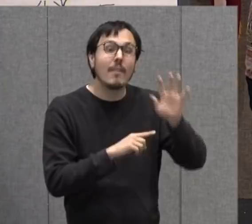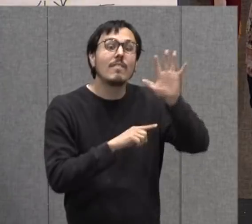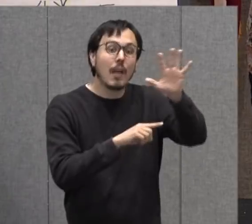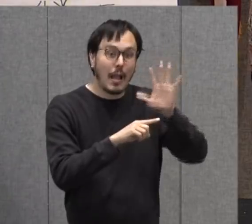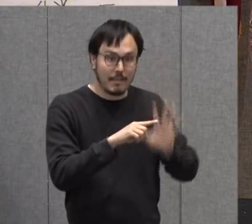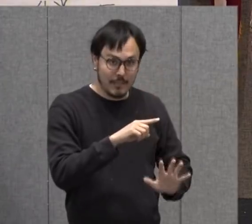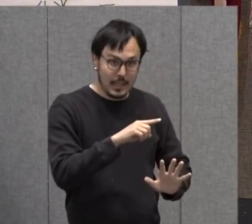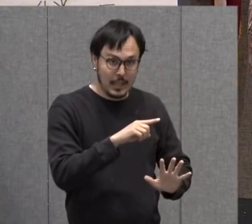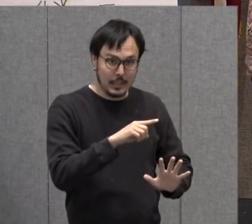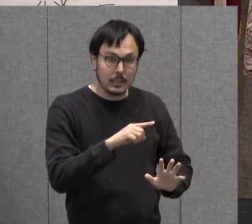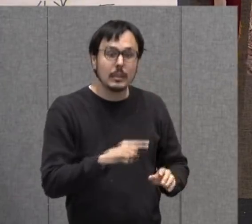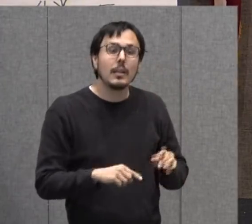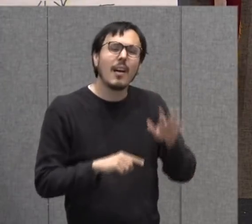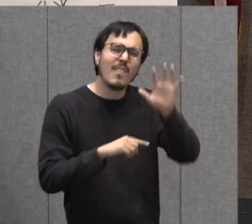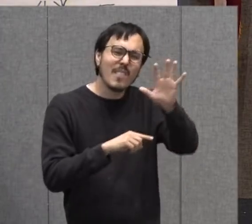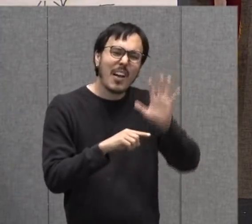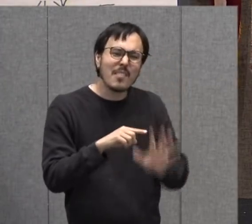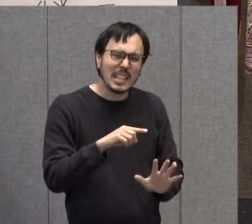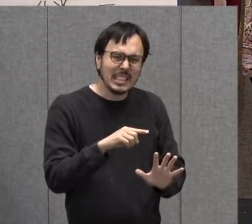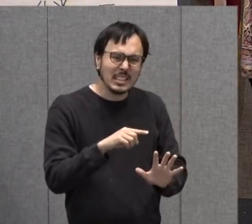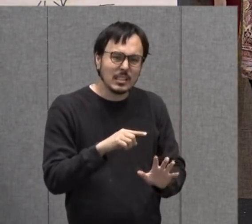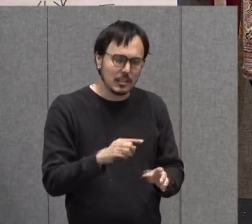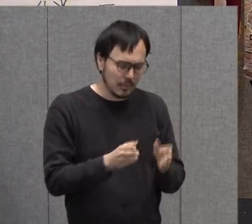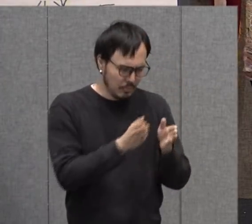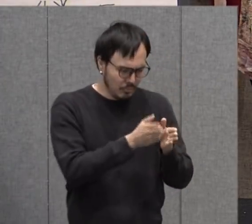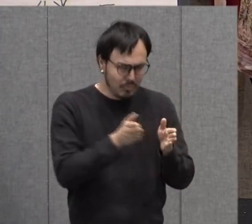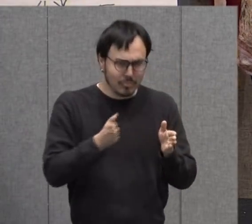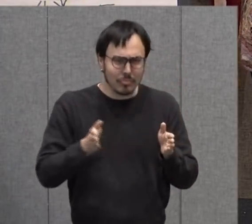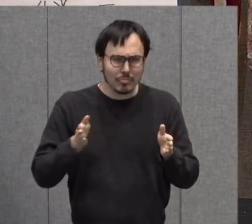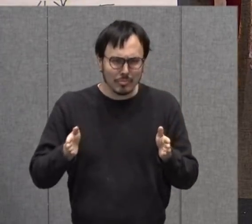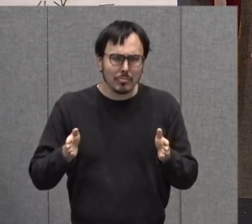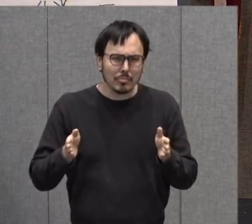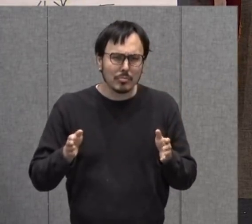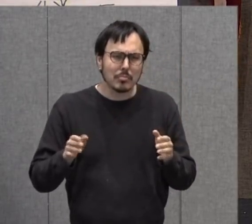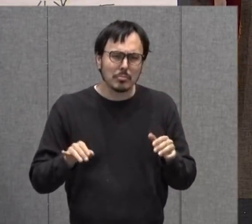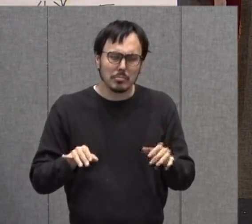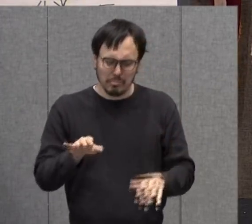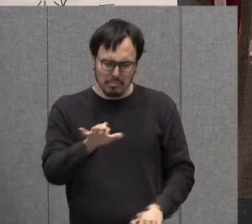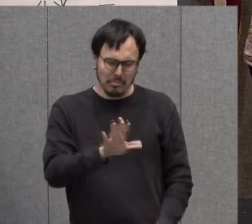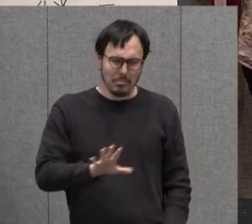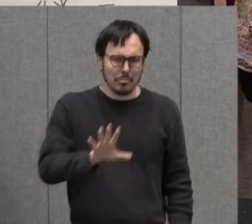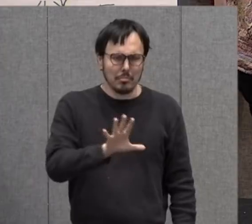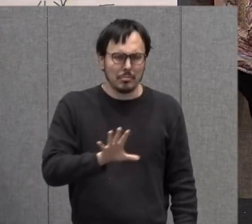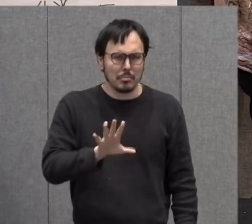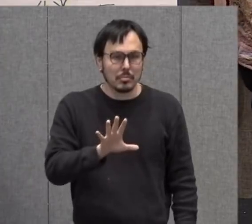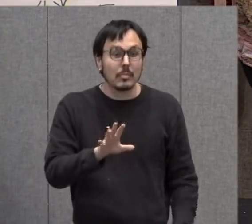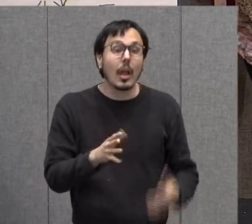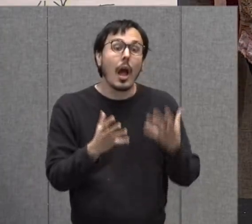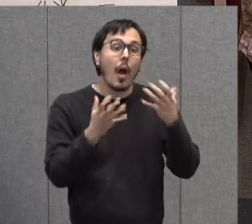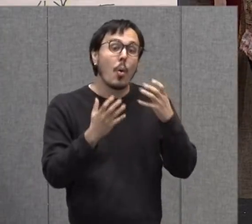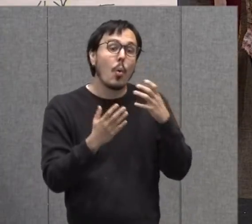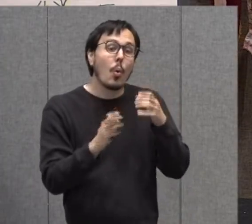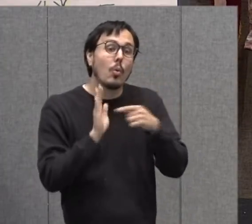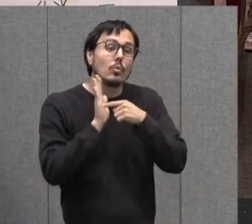It's about, it's a little off but that's okay. So, I'm to mark two fifths. One fifth, two fifth